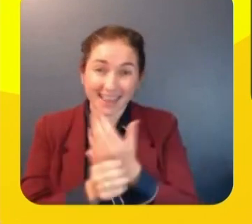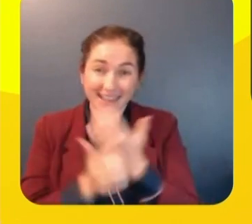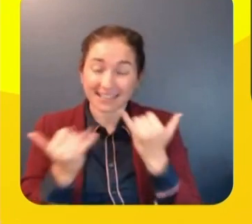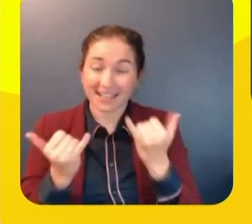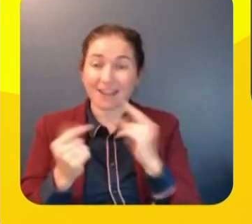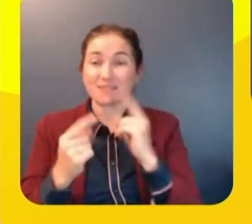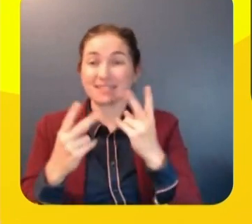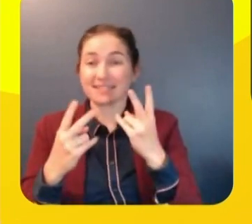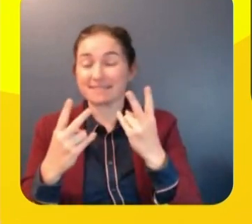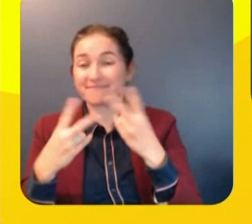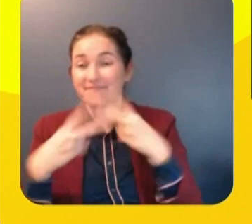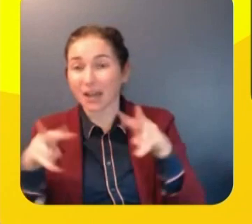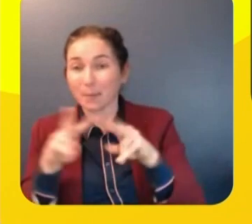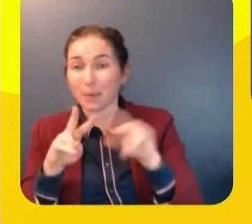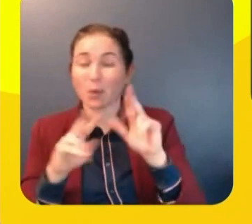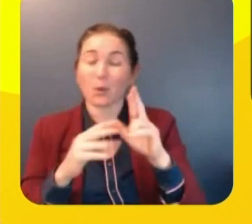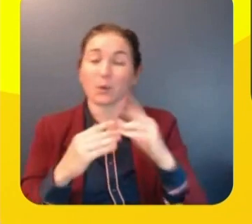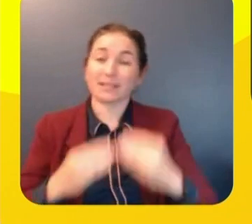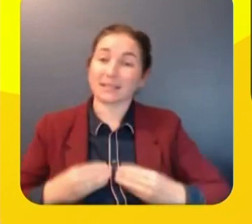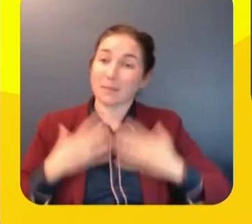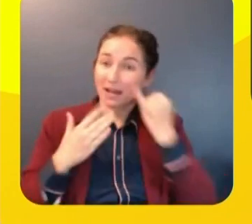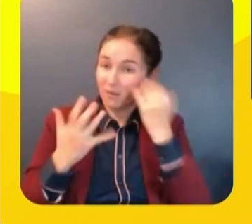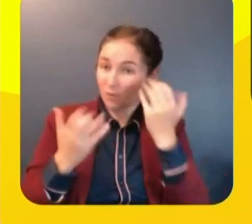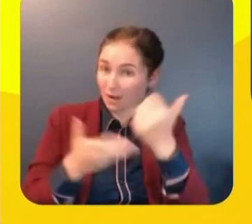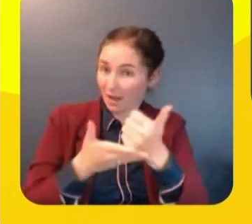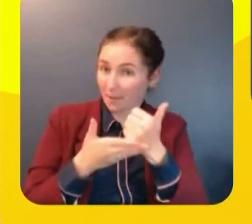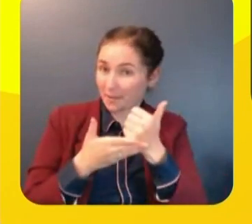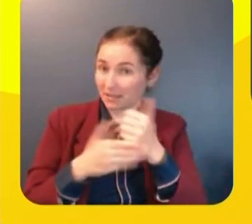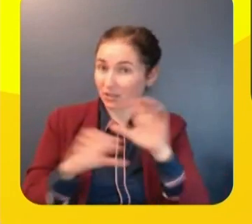or if you'd like to help us do this again and make it better,